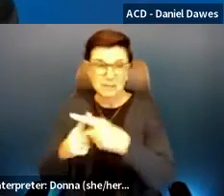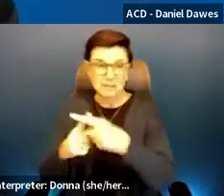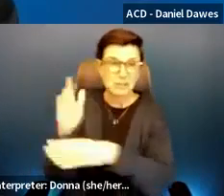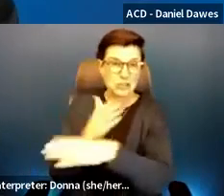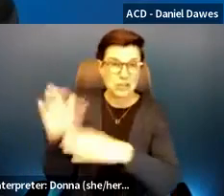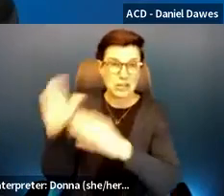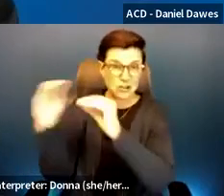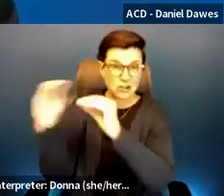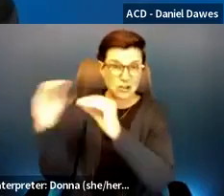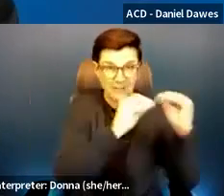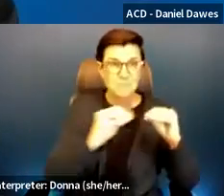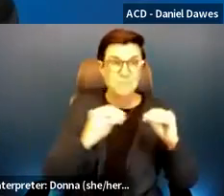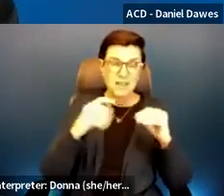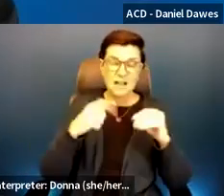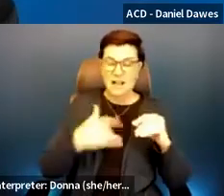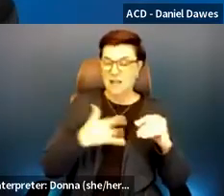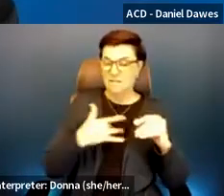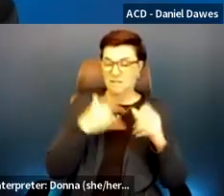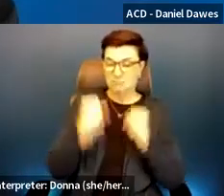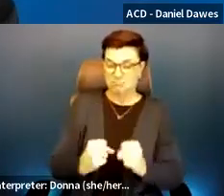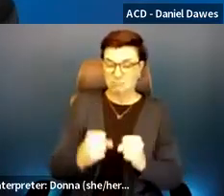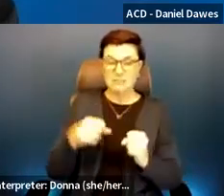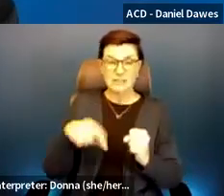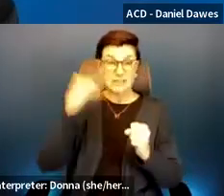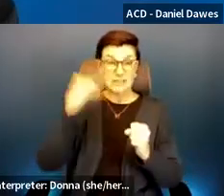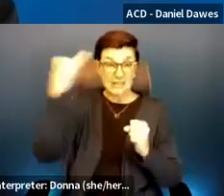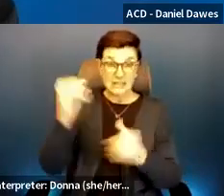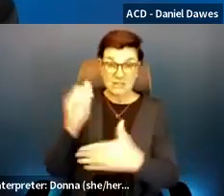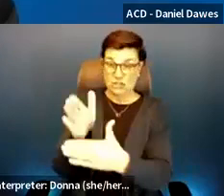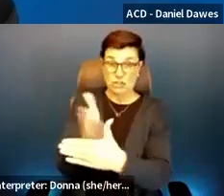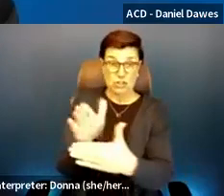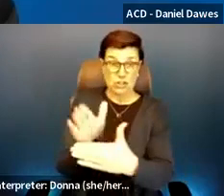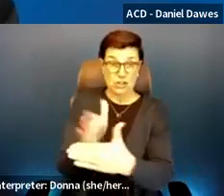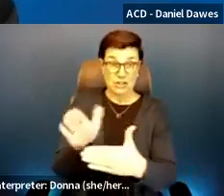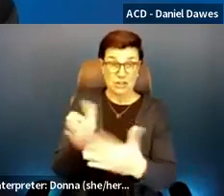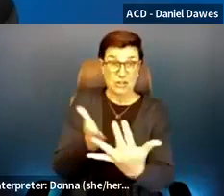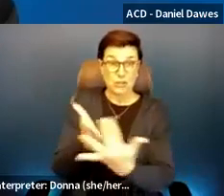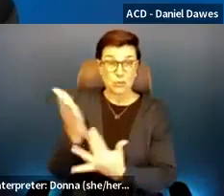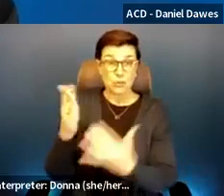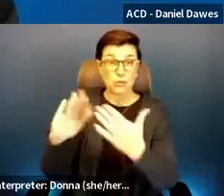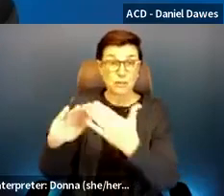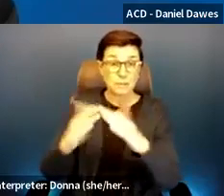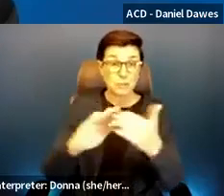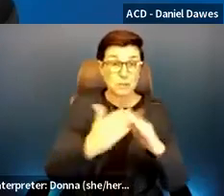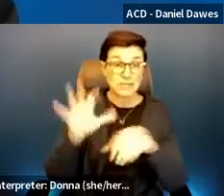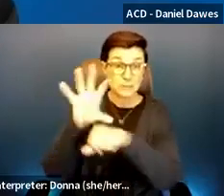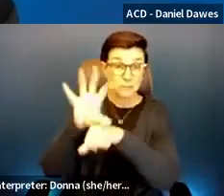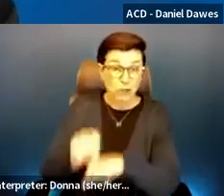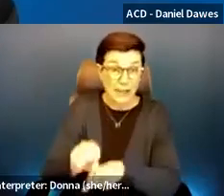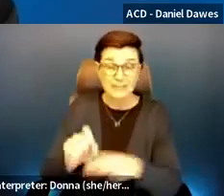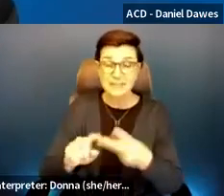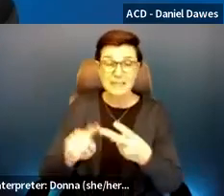I am certain that this notion of sharing through community practices or networks is really going to be a component of this program.